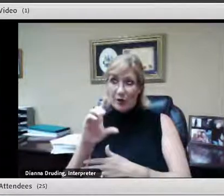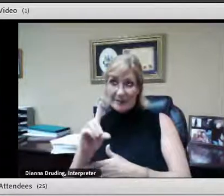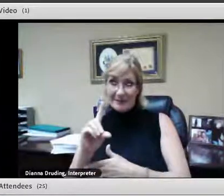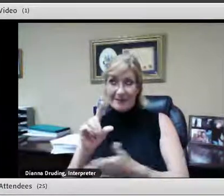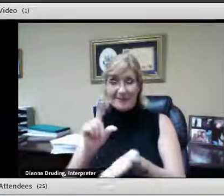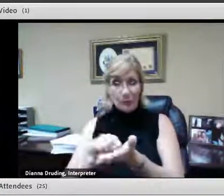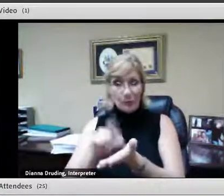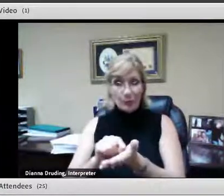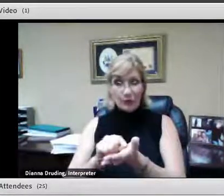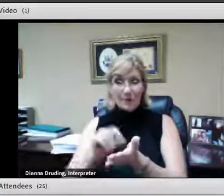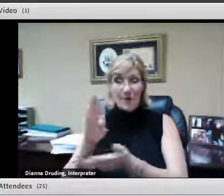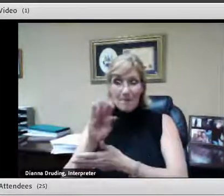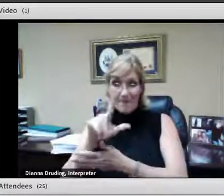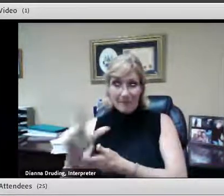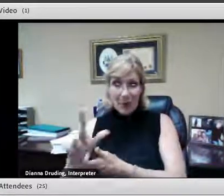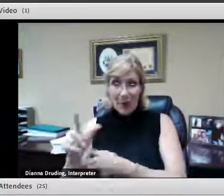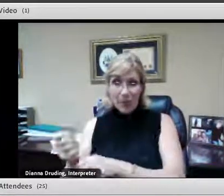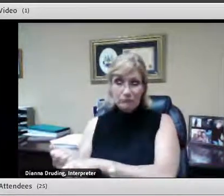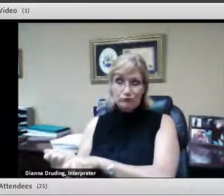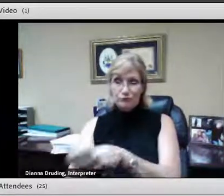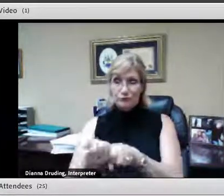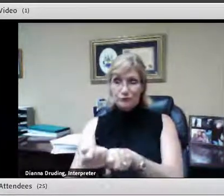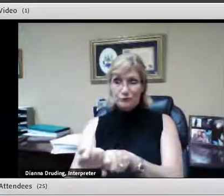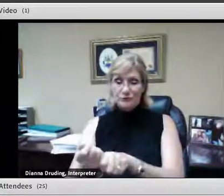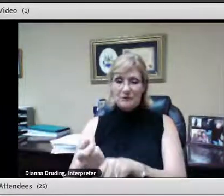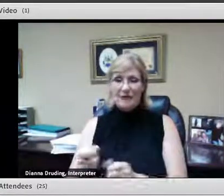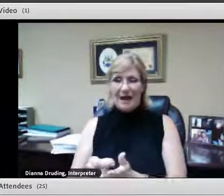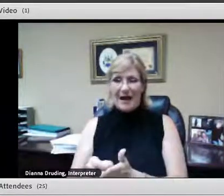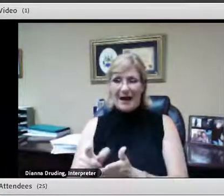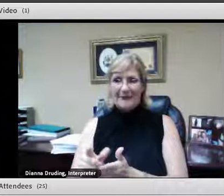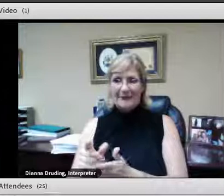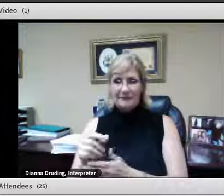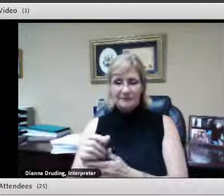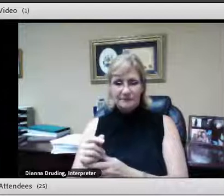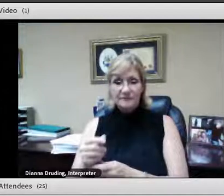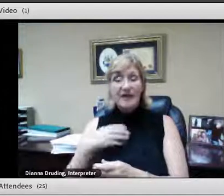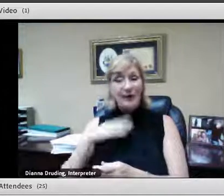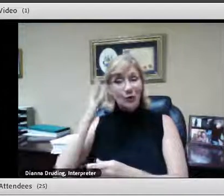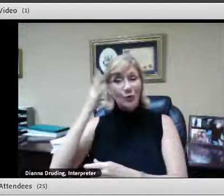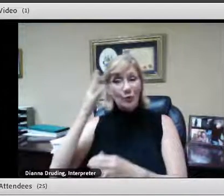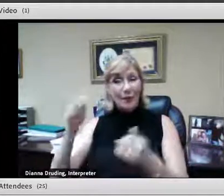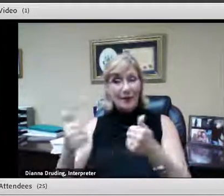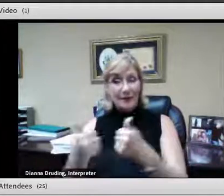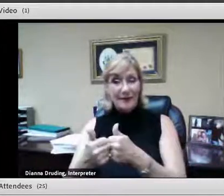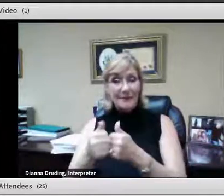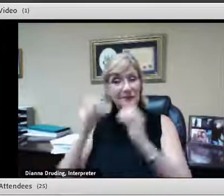But littleBits are awesome for creating games, and they teach kids engineering, problem-solving skills.